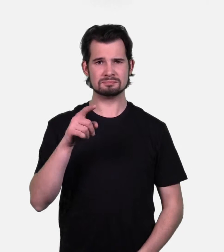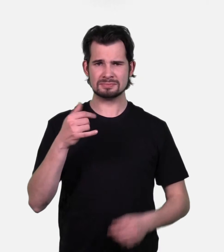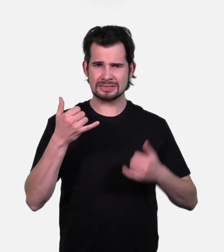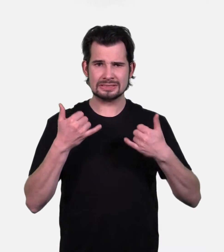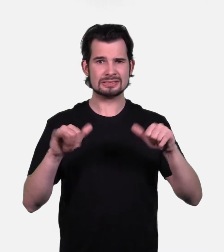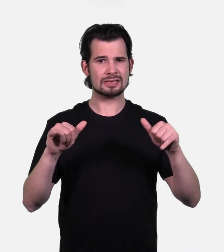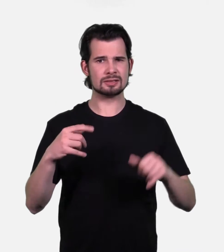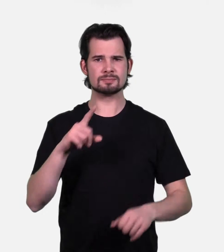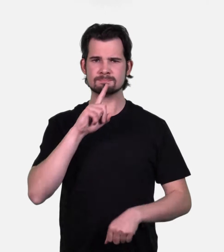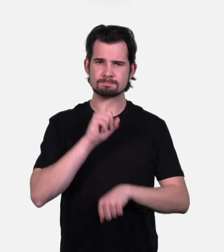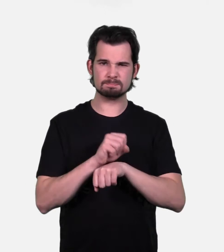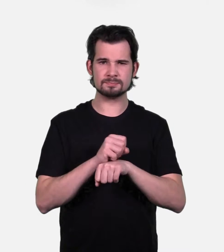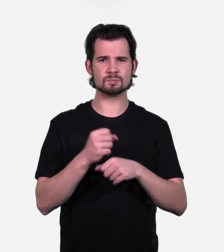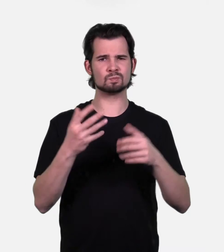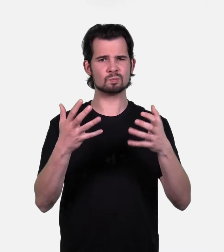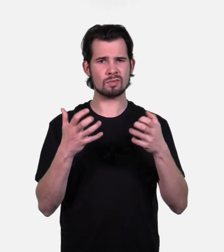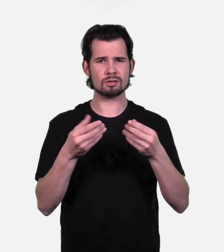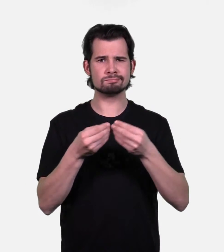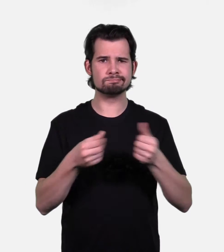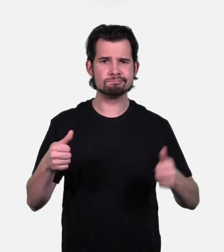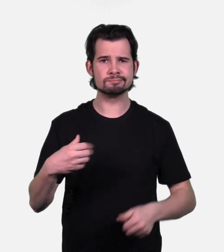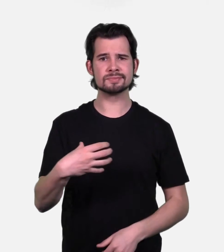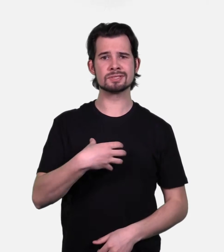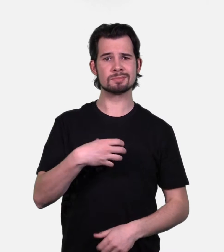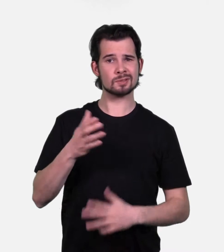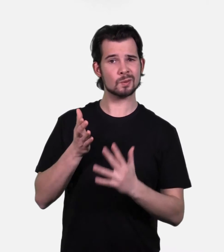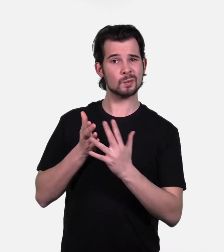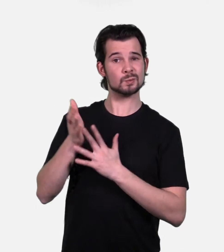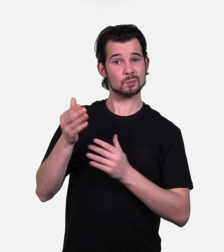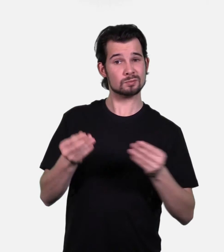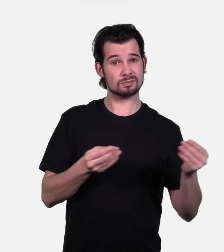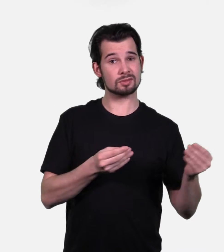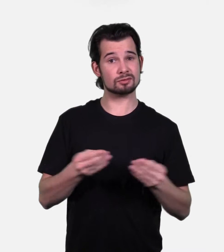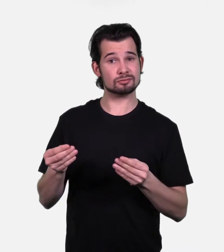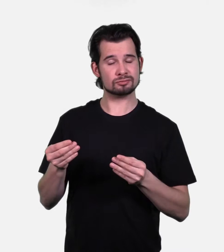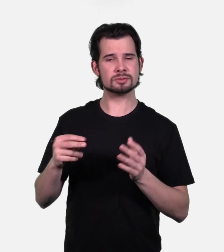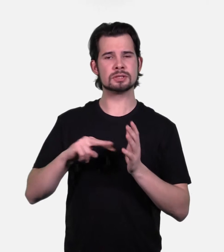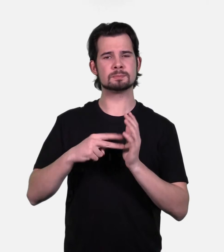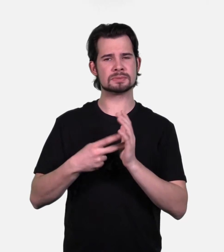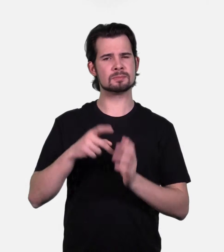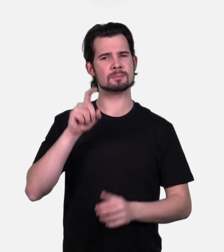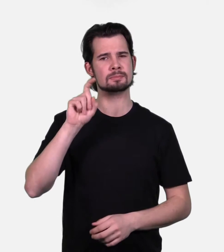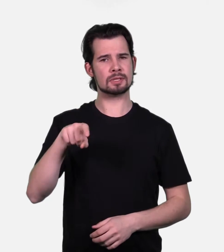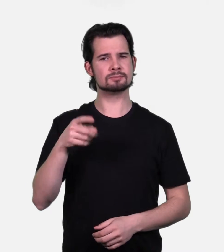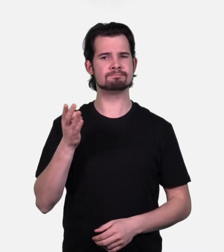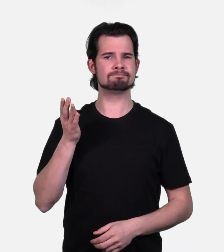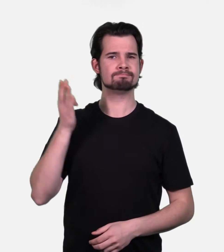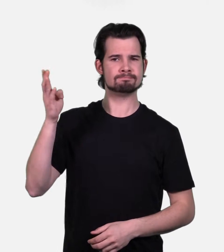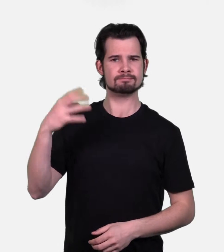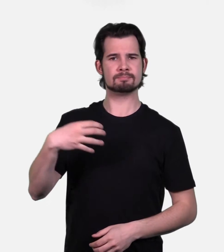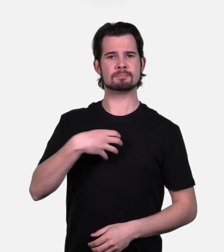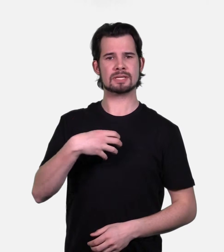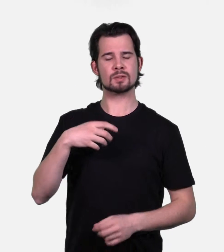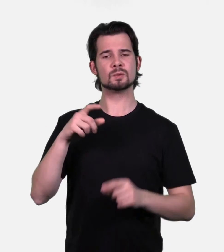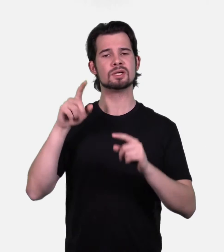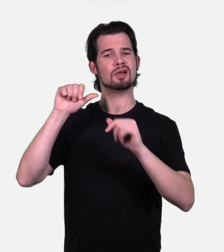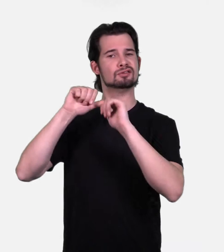To have your dispute settled through mediation, you must submit a complaint to the Agency using our complaint wizard,